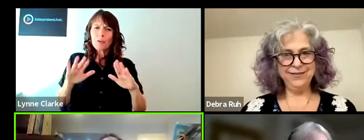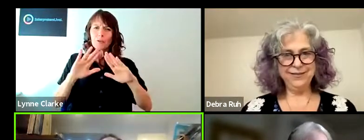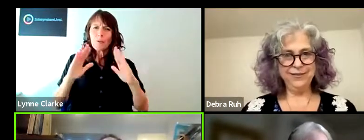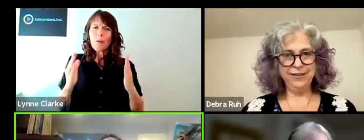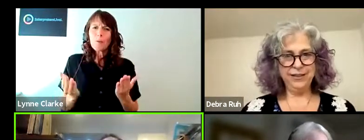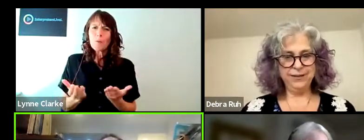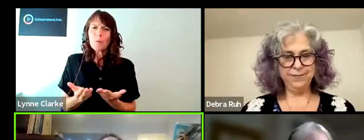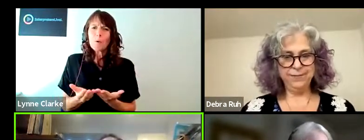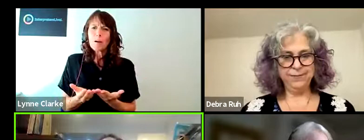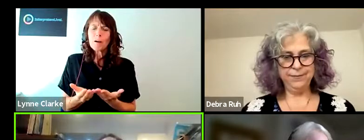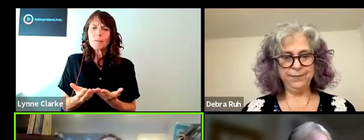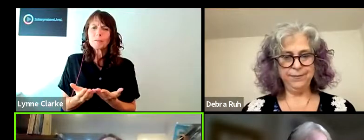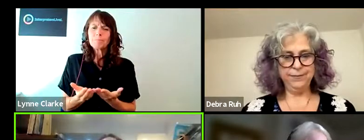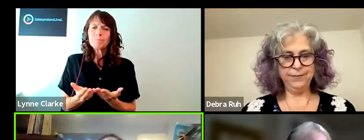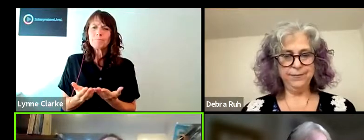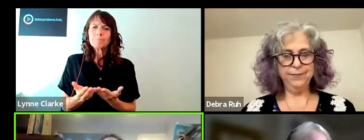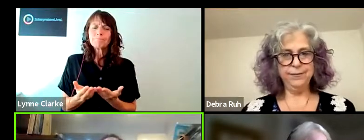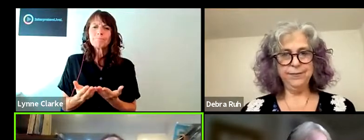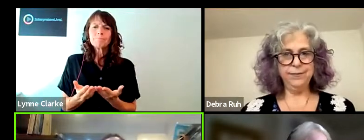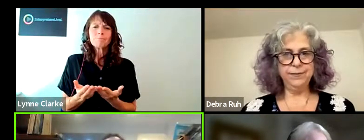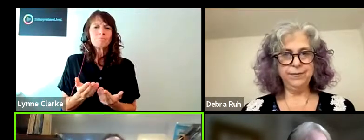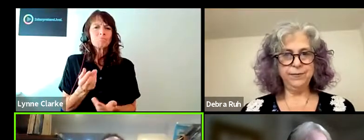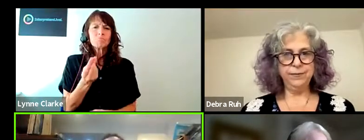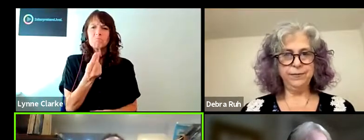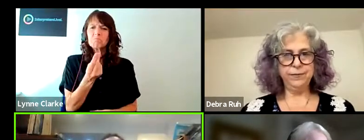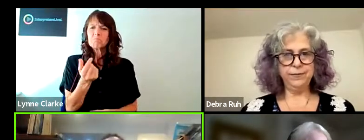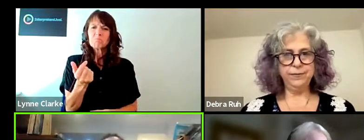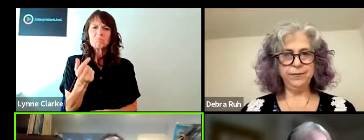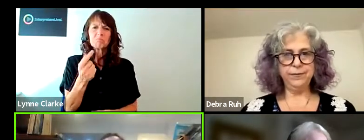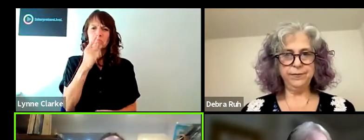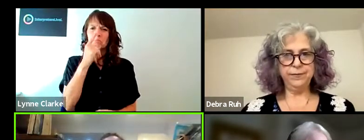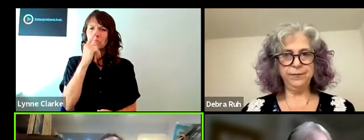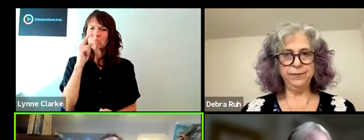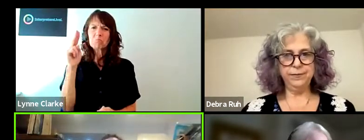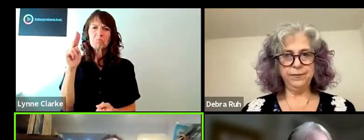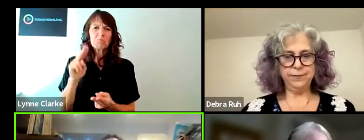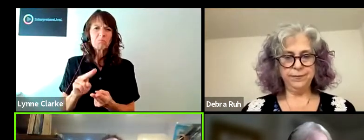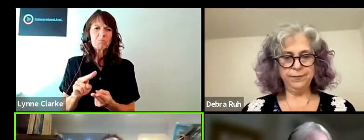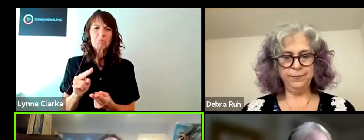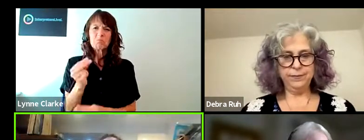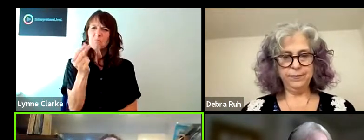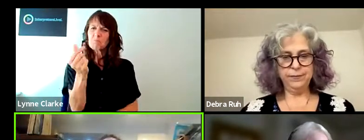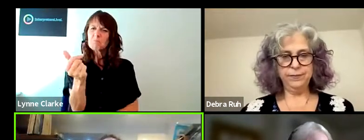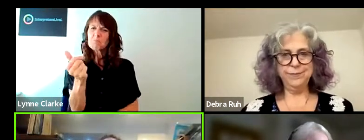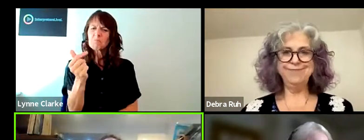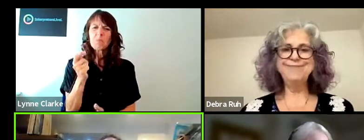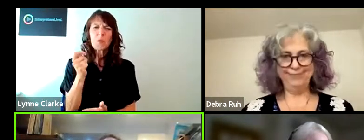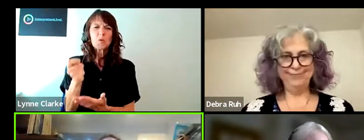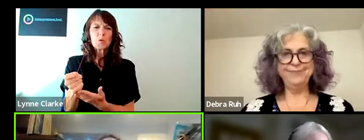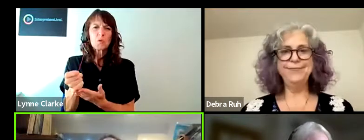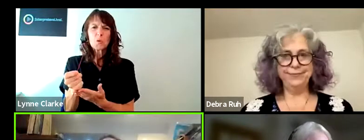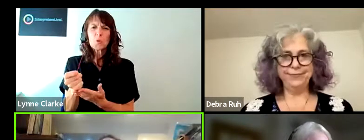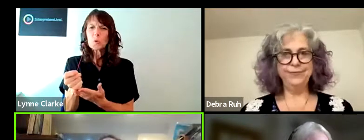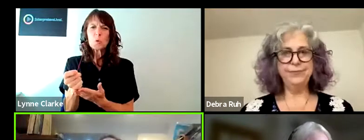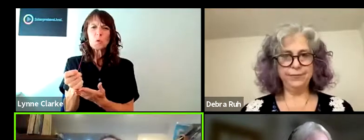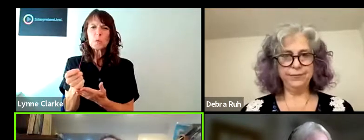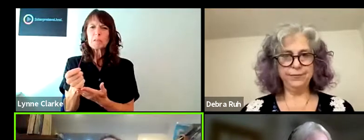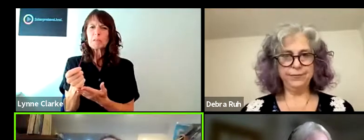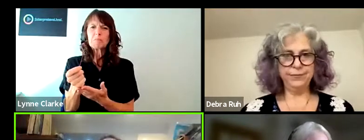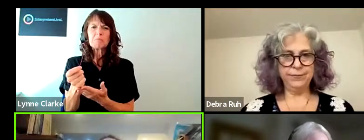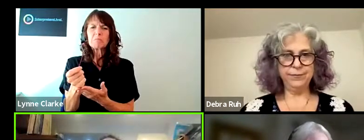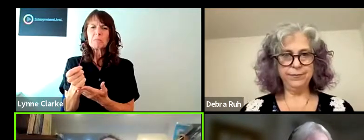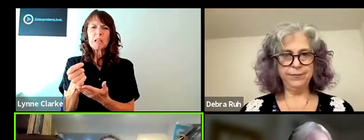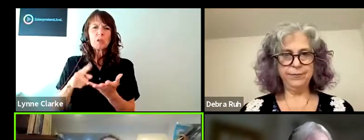there's very low probability of getting sued anywhere outside the U S I think the